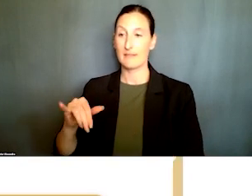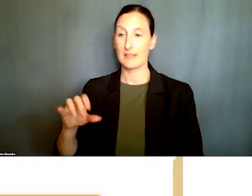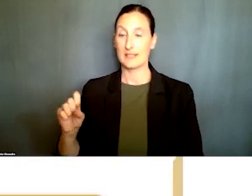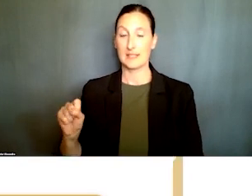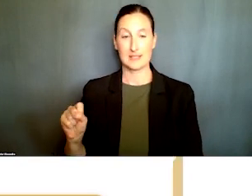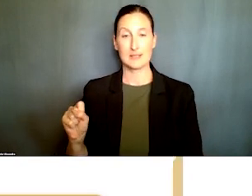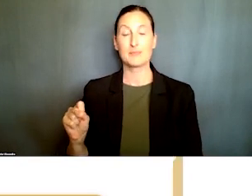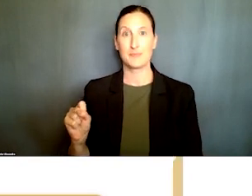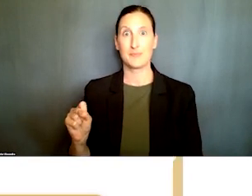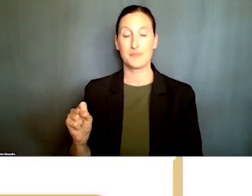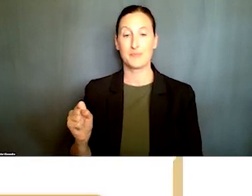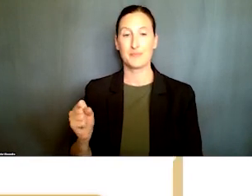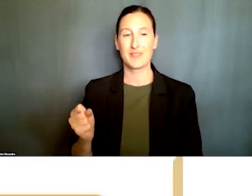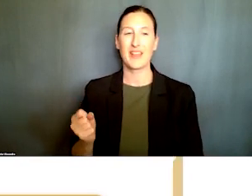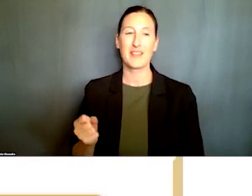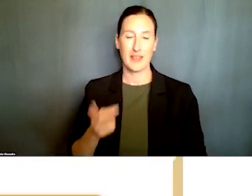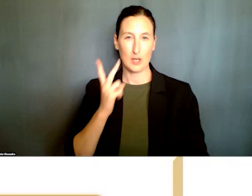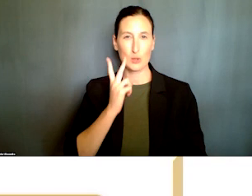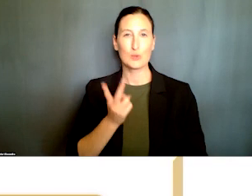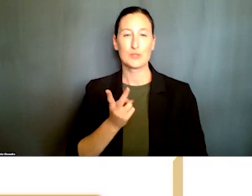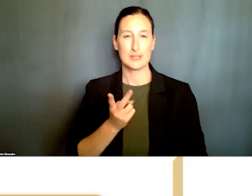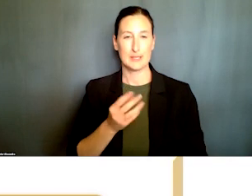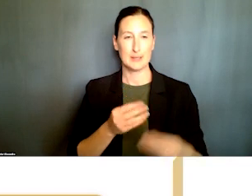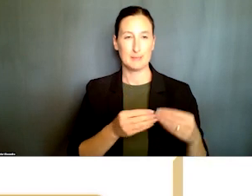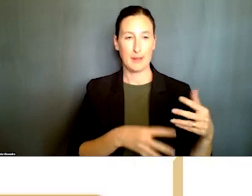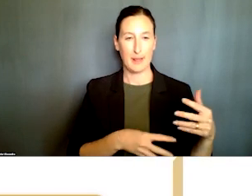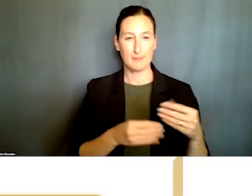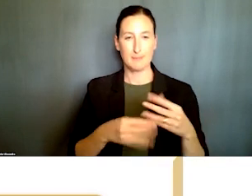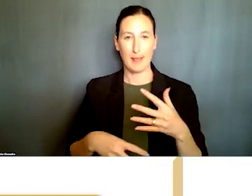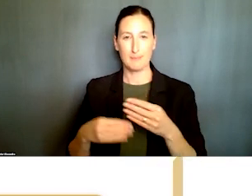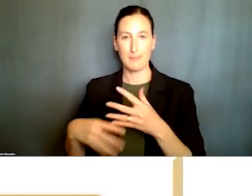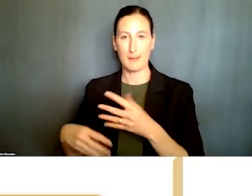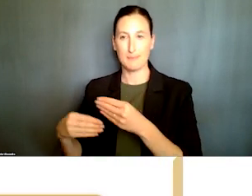Then there are several assistant director level offices.